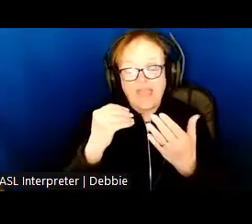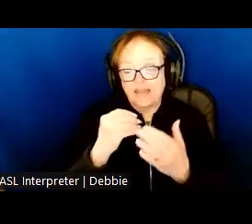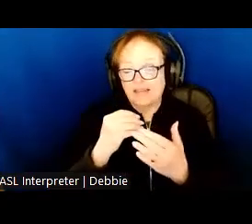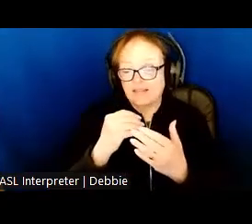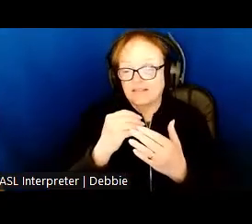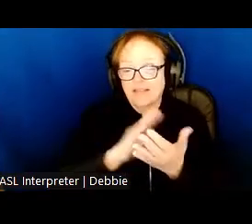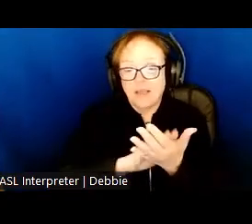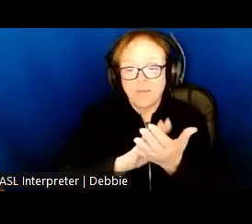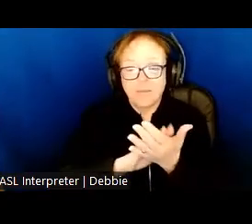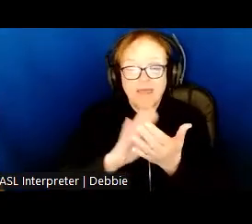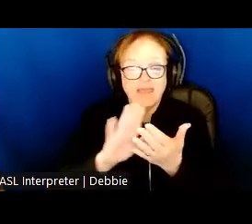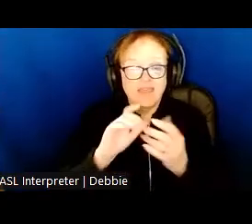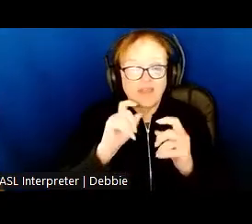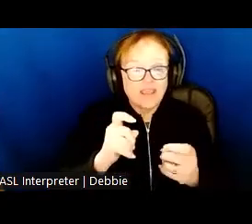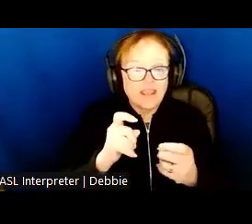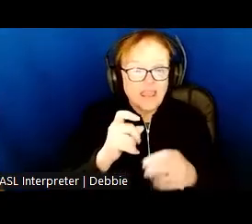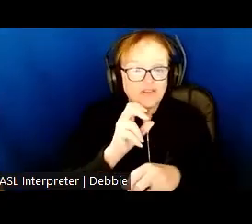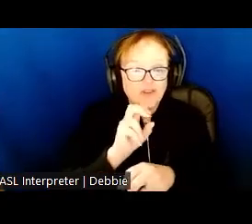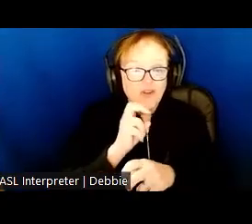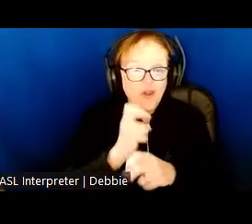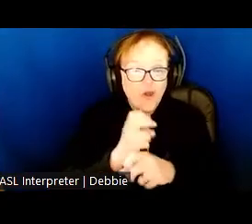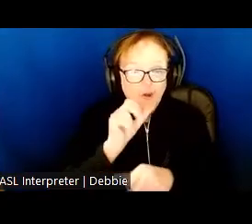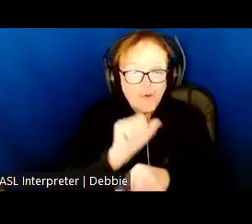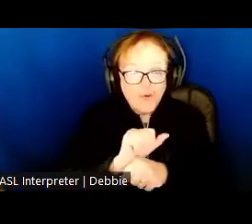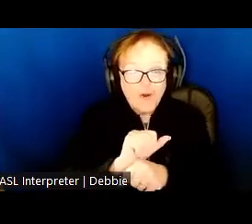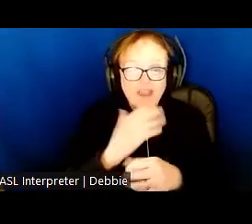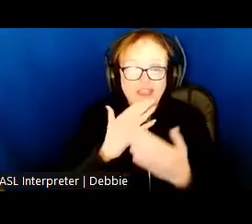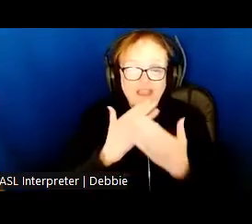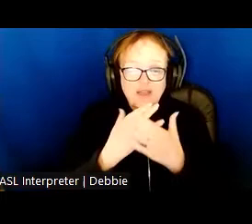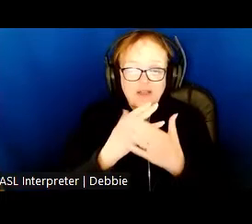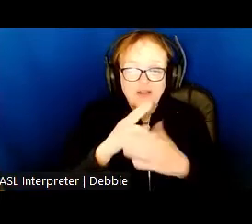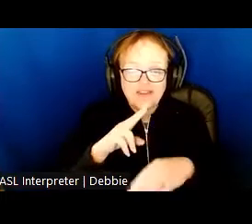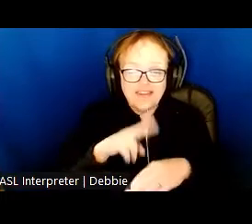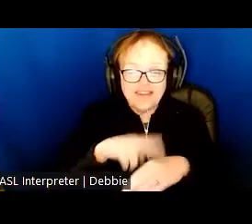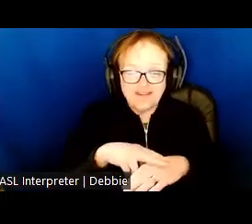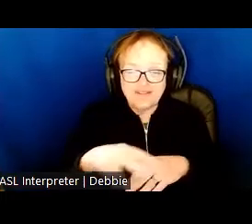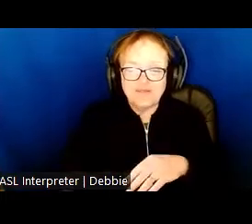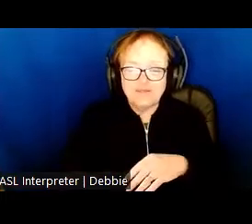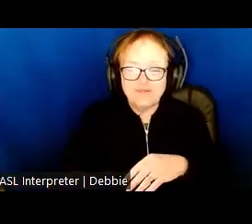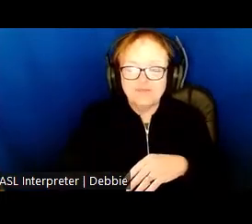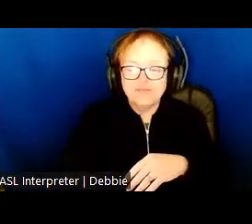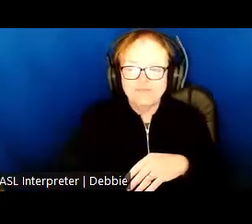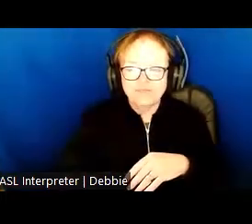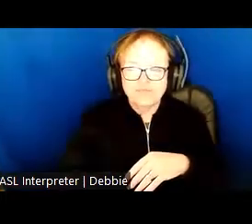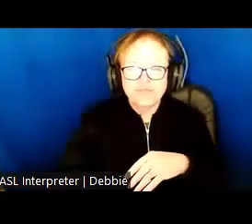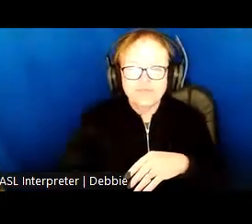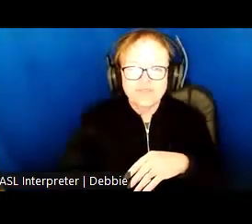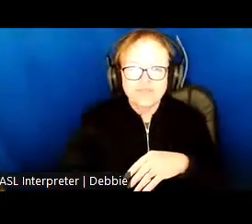hard work and good nature, which helps make this program run so smoothly and effectively,